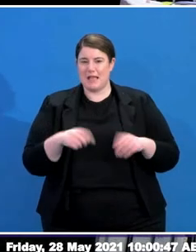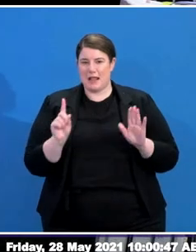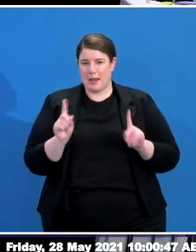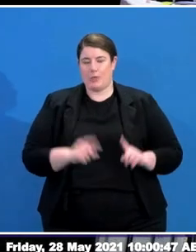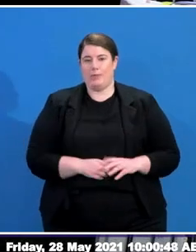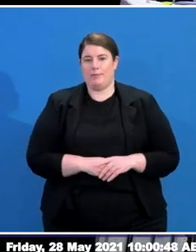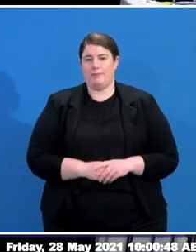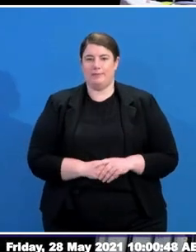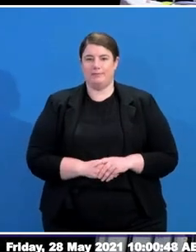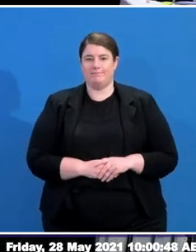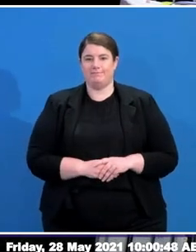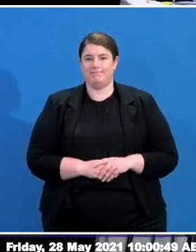Good morning, everybody.